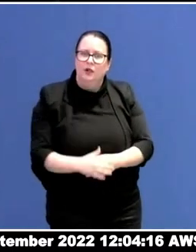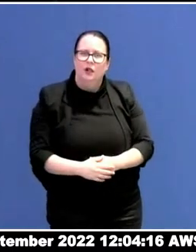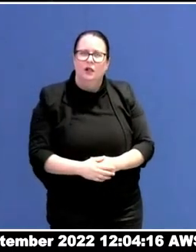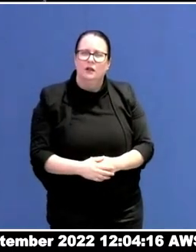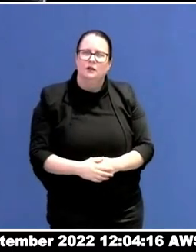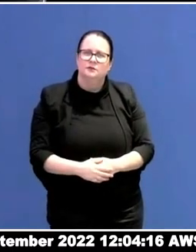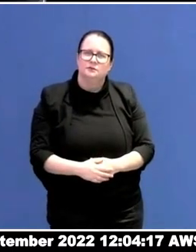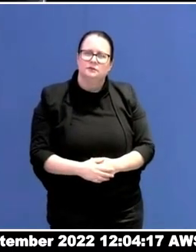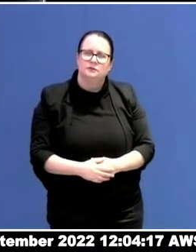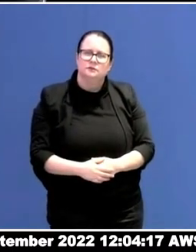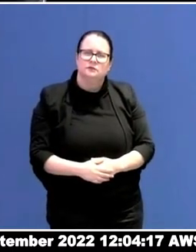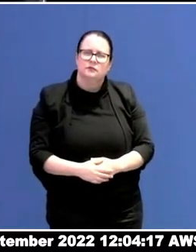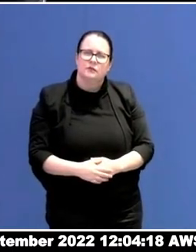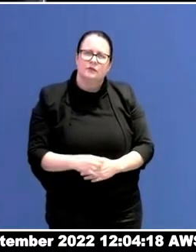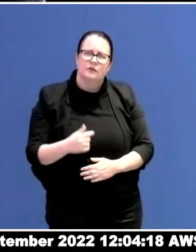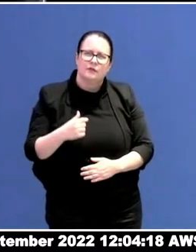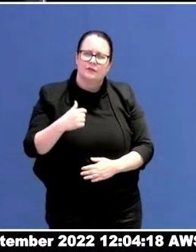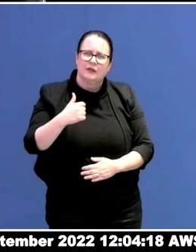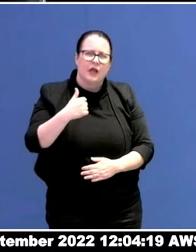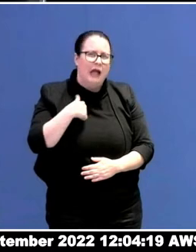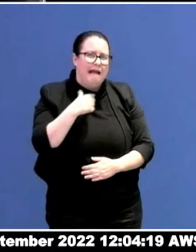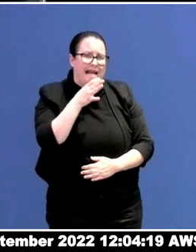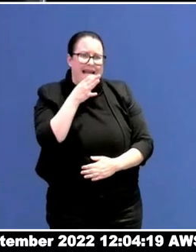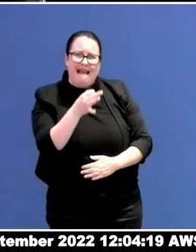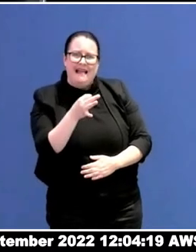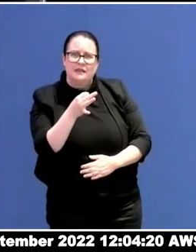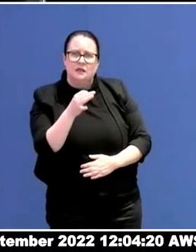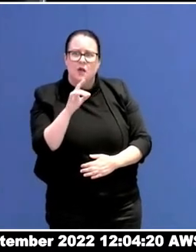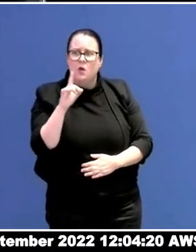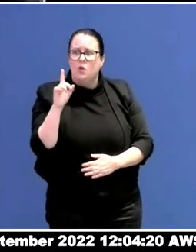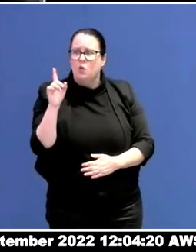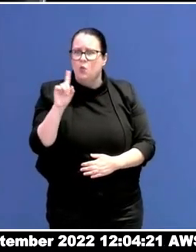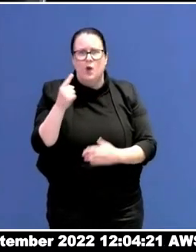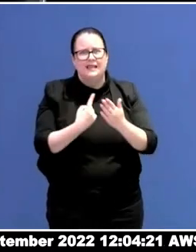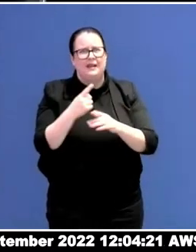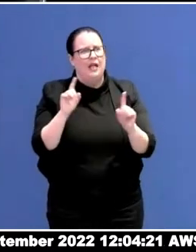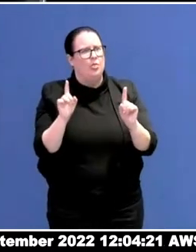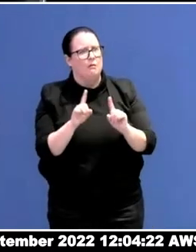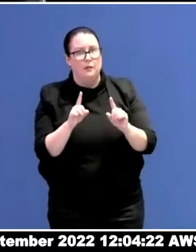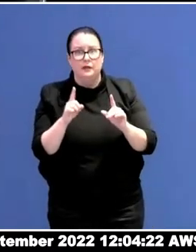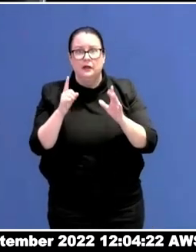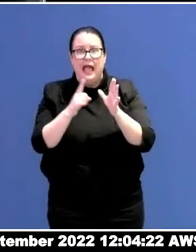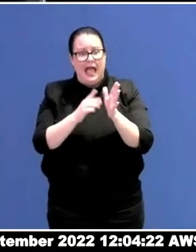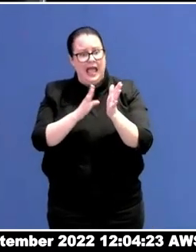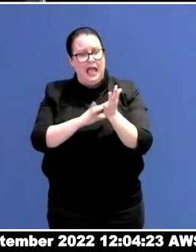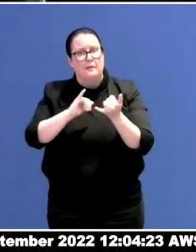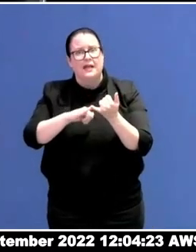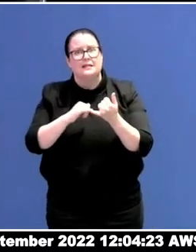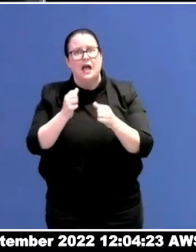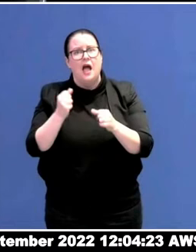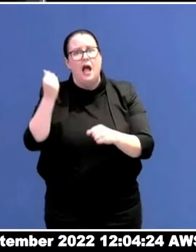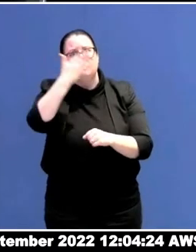Just generally, what isn't happening now in terms of that access by the AMSs to - to